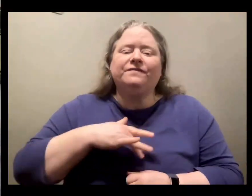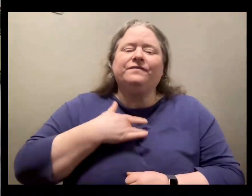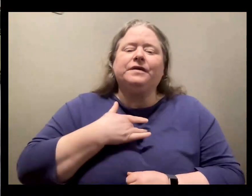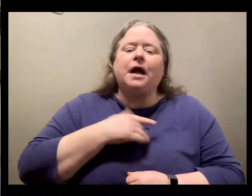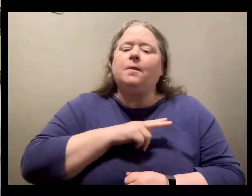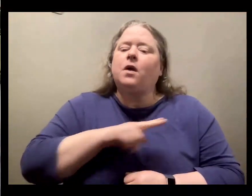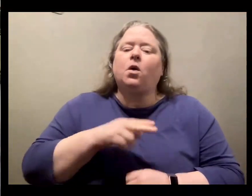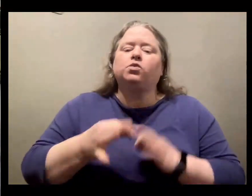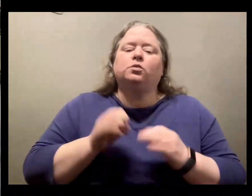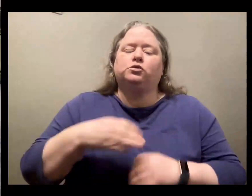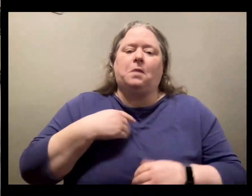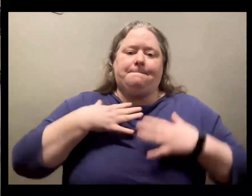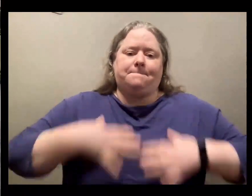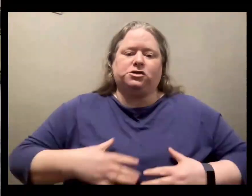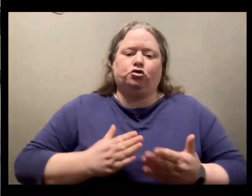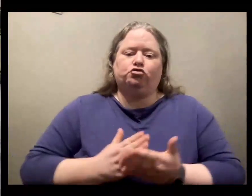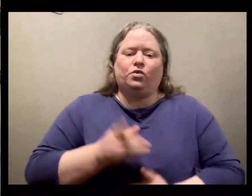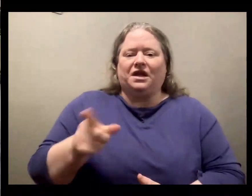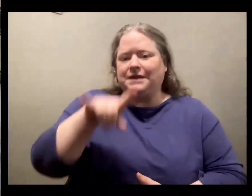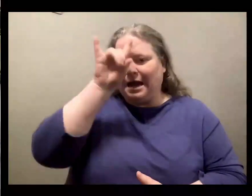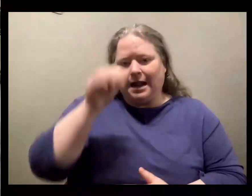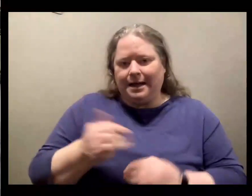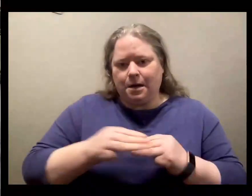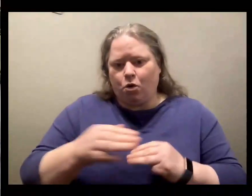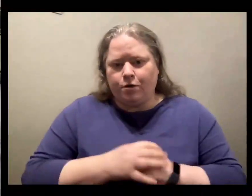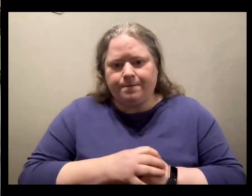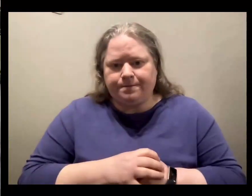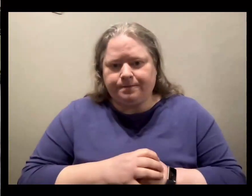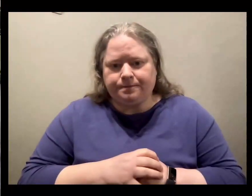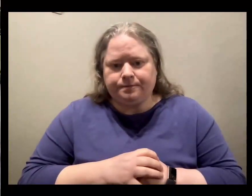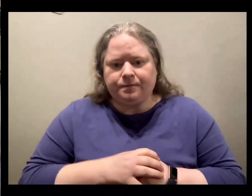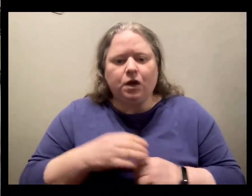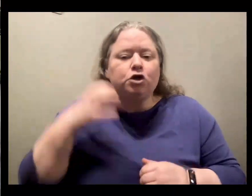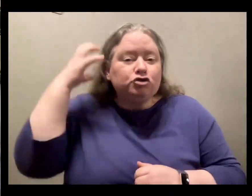I just feel that I’m not going to put my body through that hell anymore.